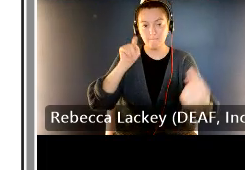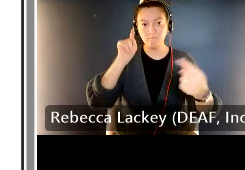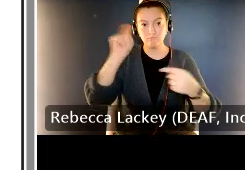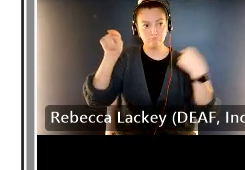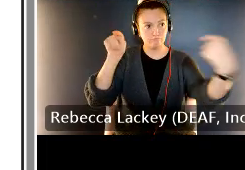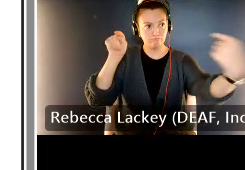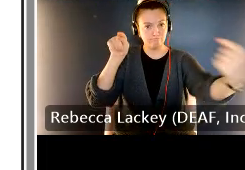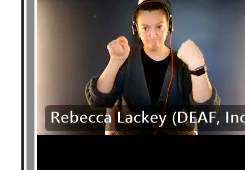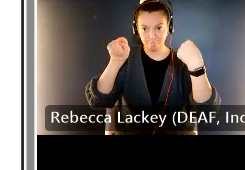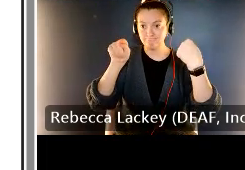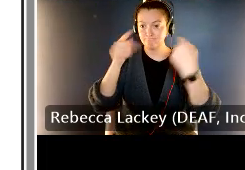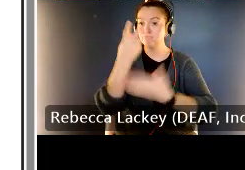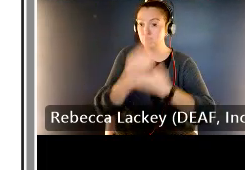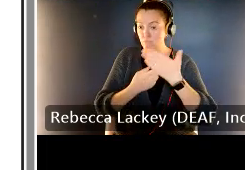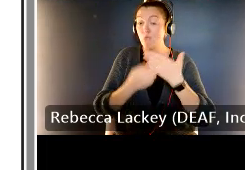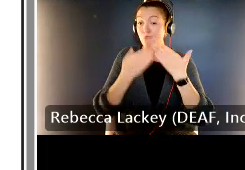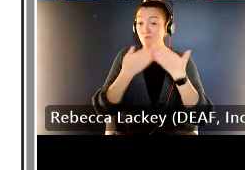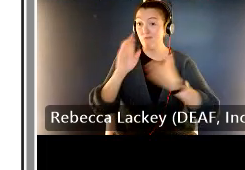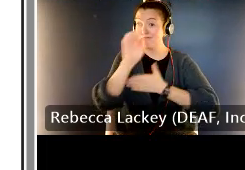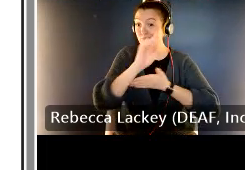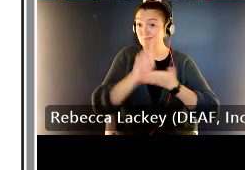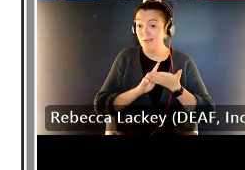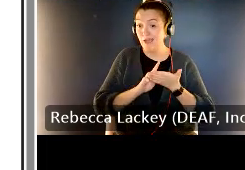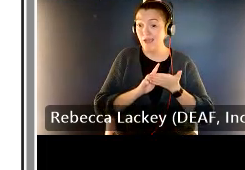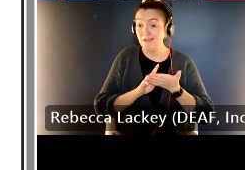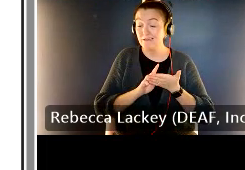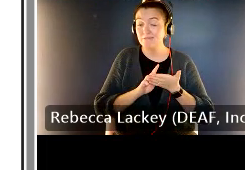So overall, the design follows the established